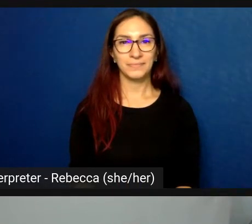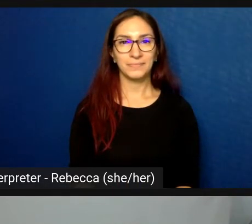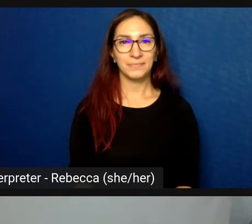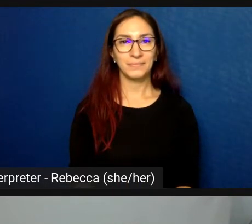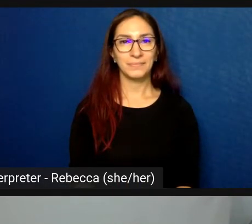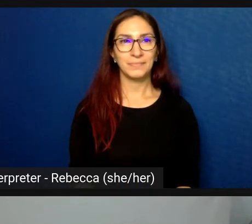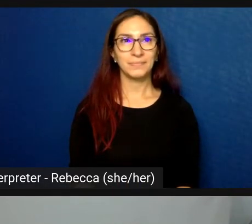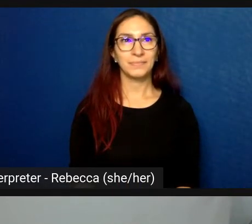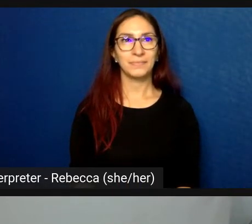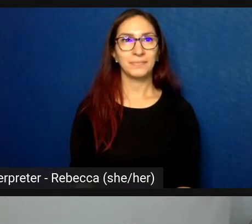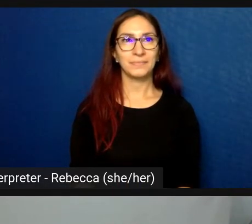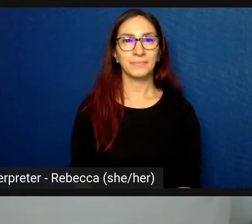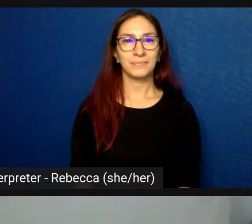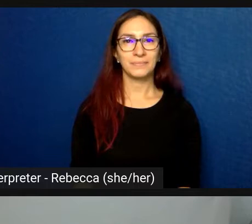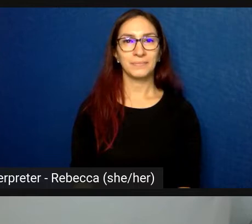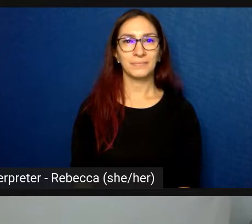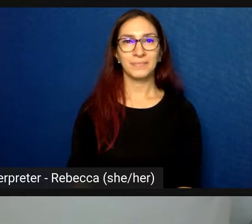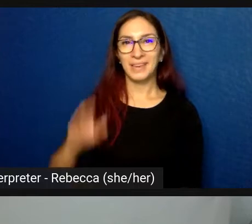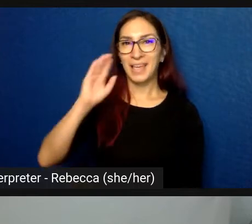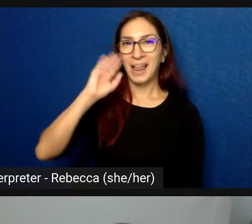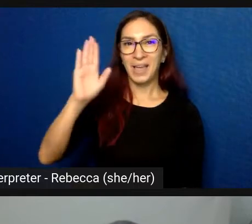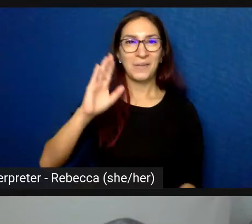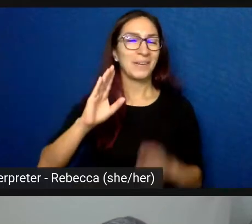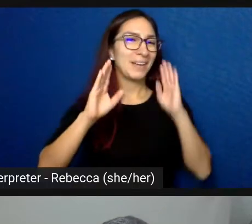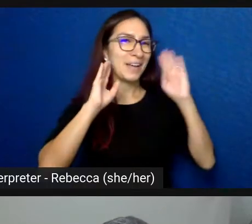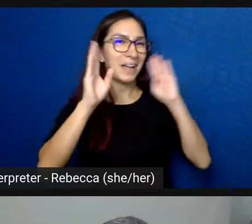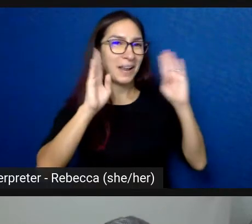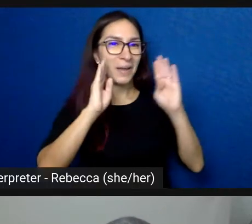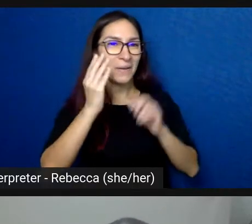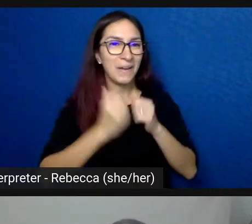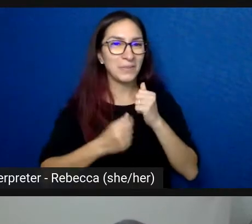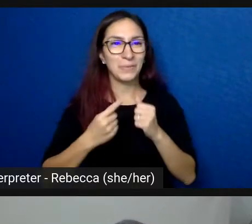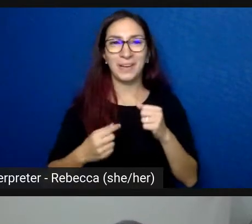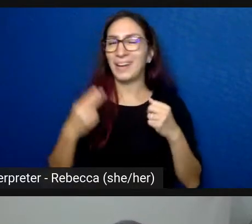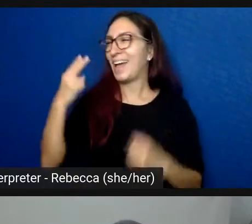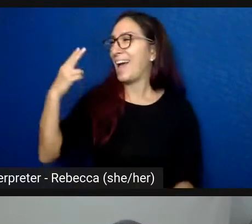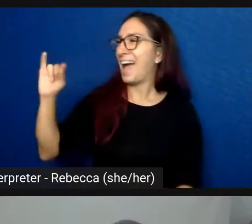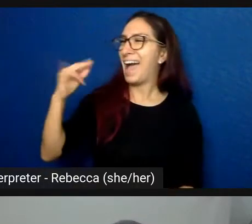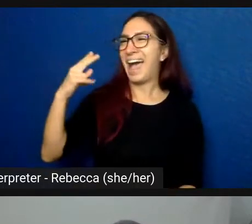Hello. Hello, everyone. Hi. We're on.